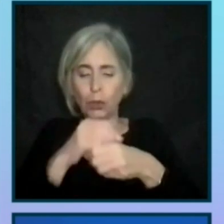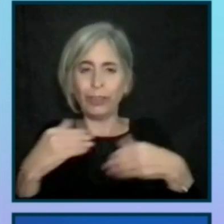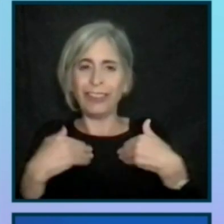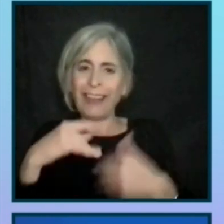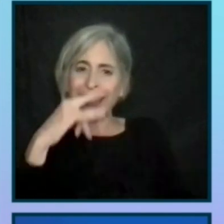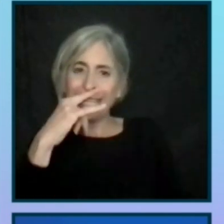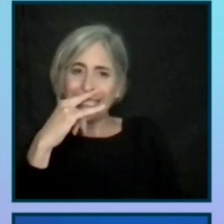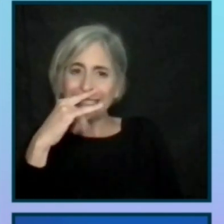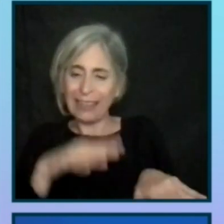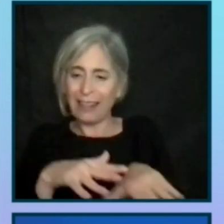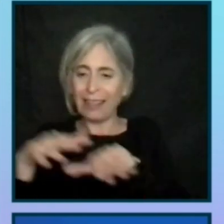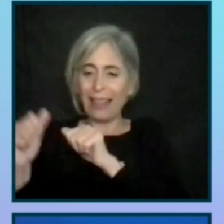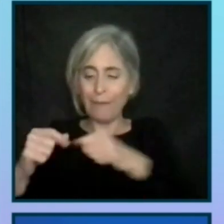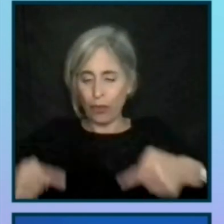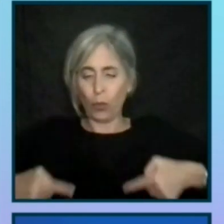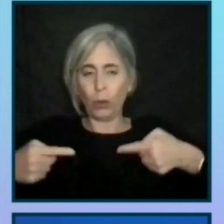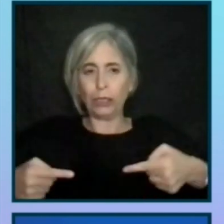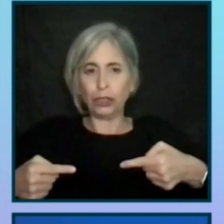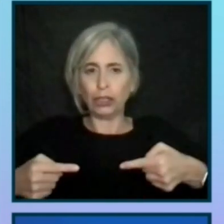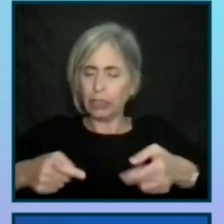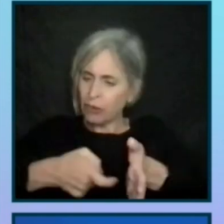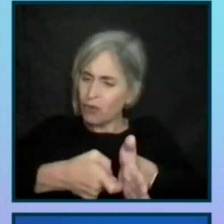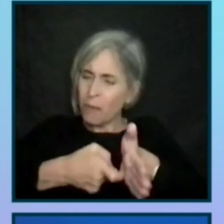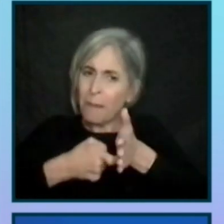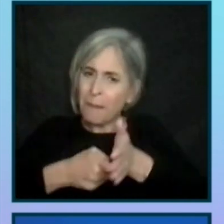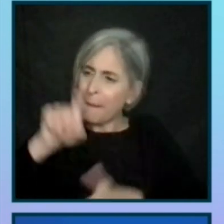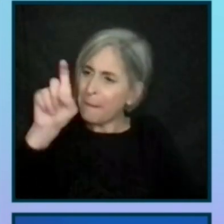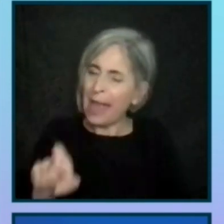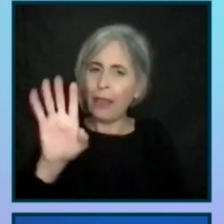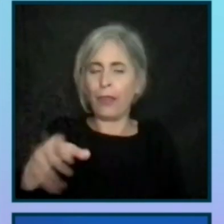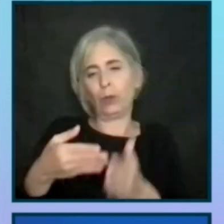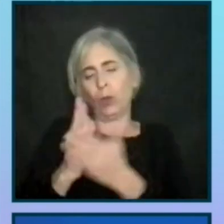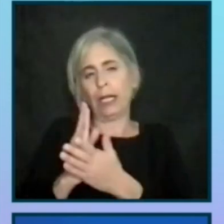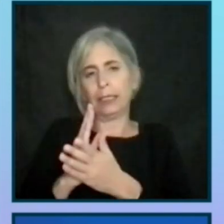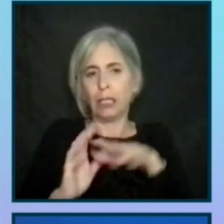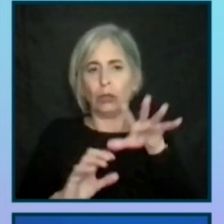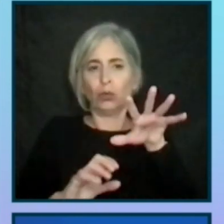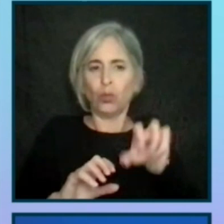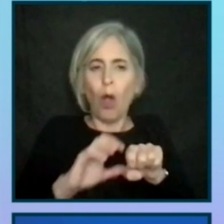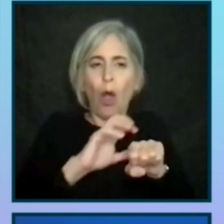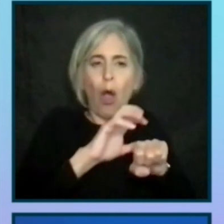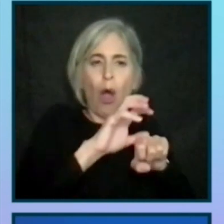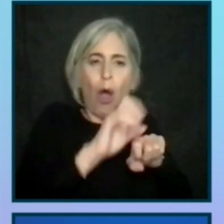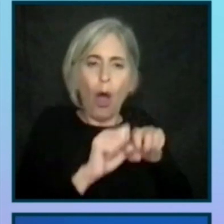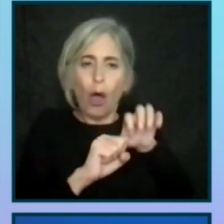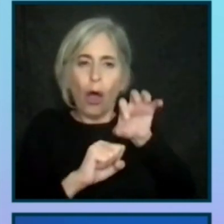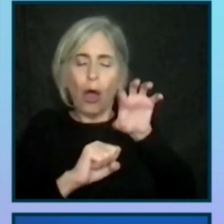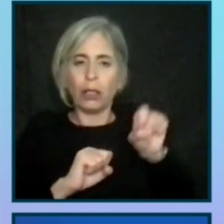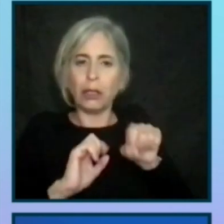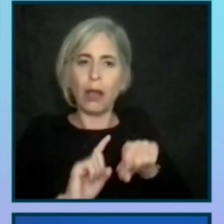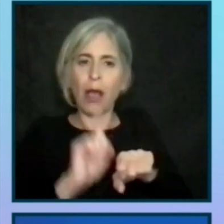of their wheelchairs to demand their rights. They crawled up the steps of the Capitol requesting